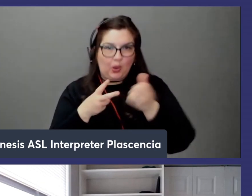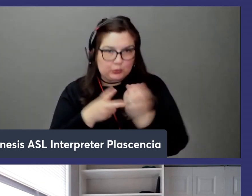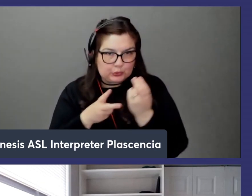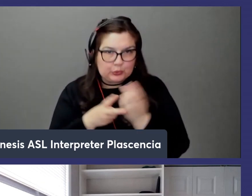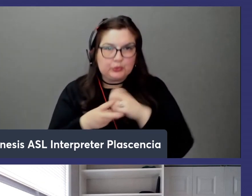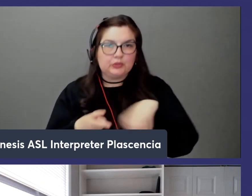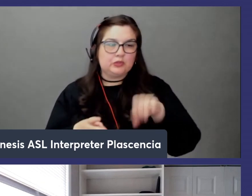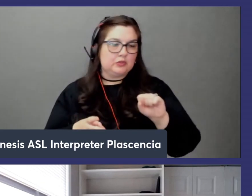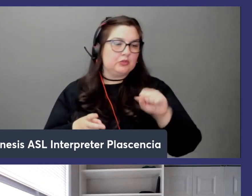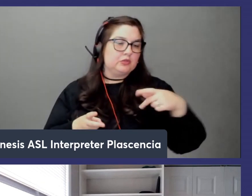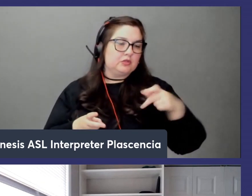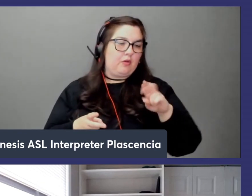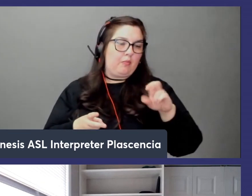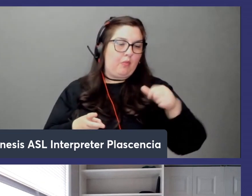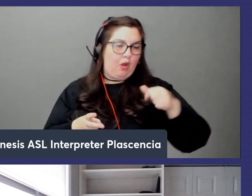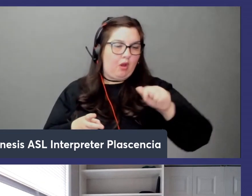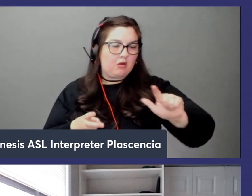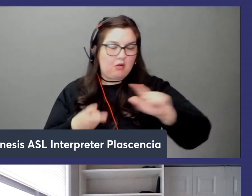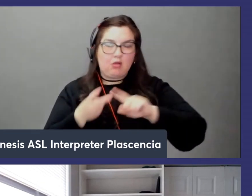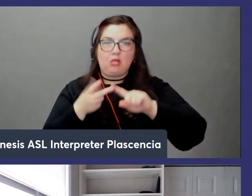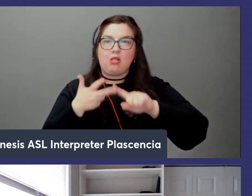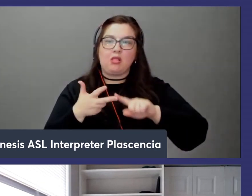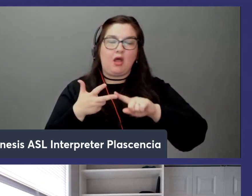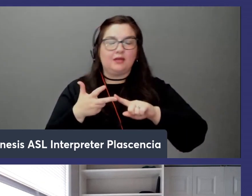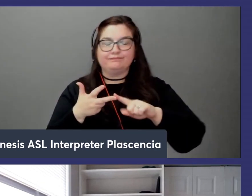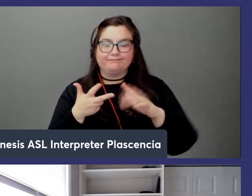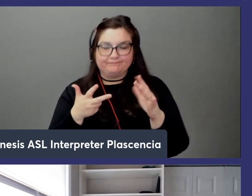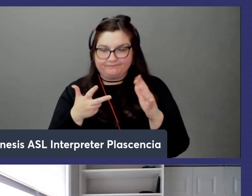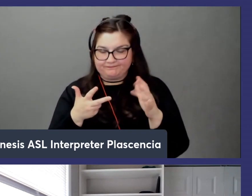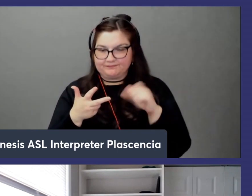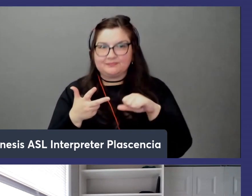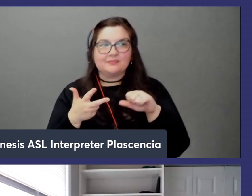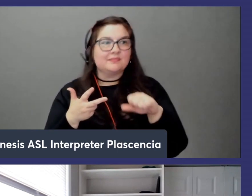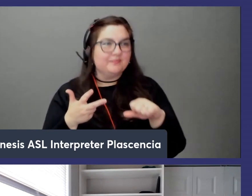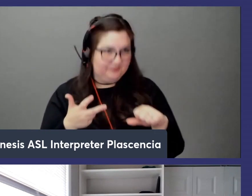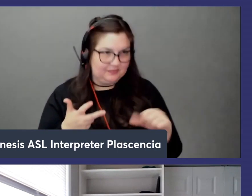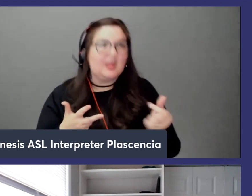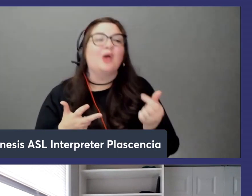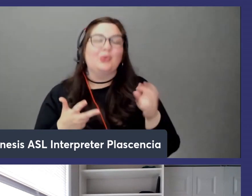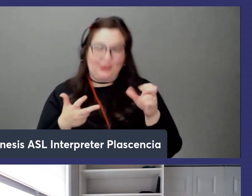or an identity graph or a knowledge graph. So full end end samples